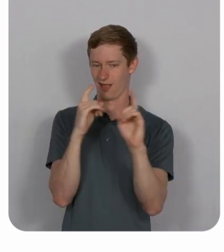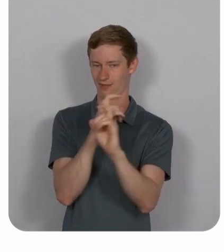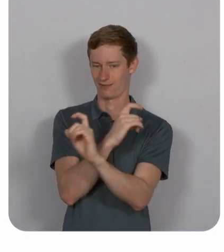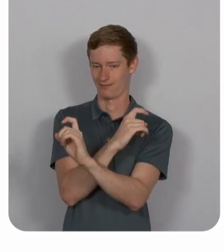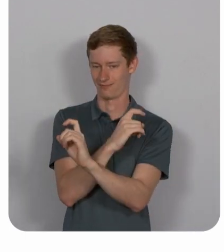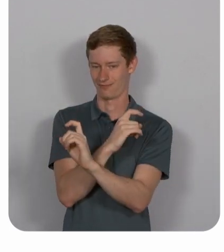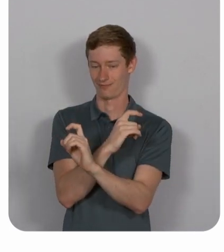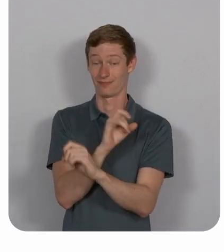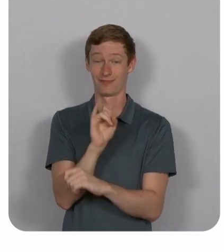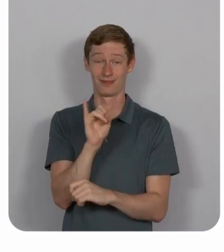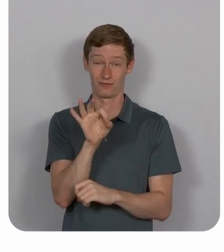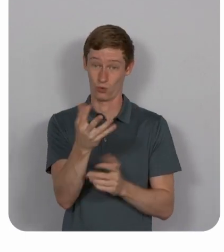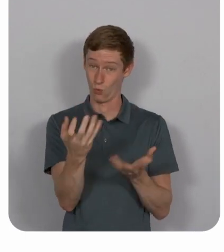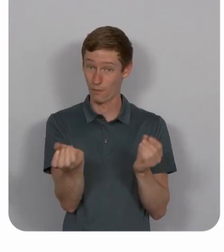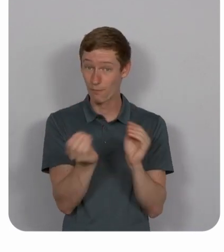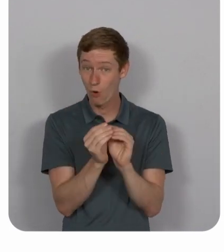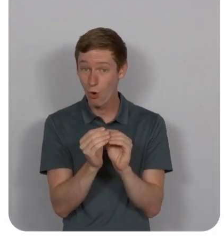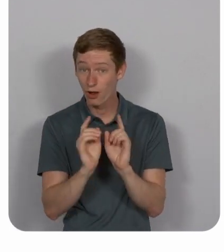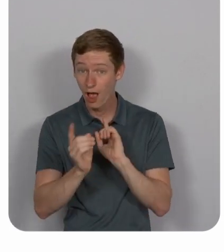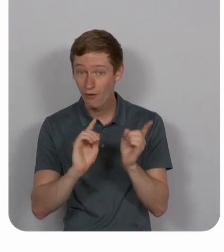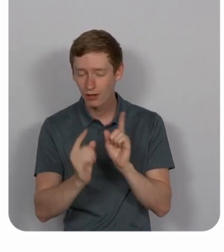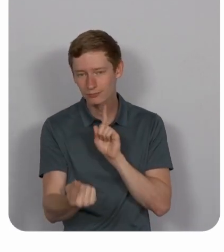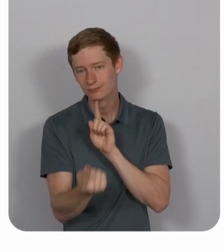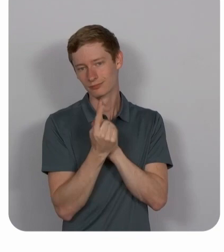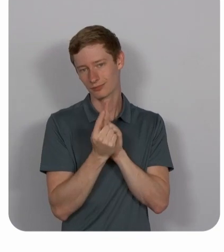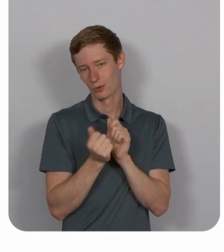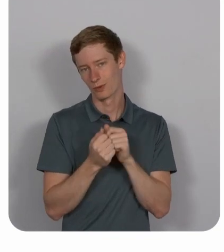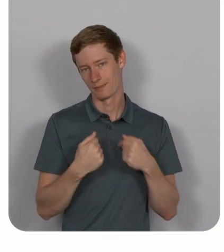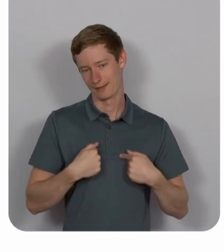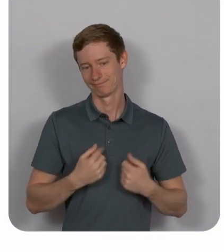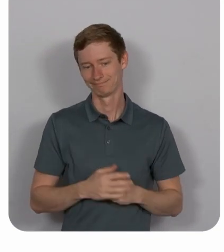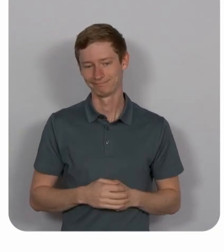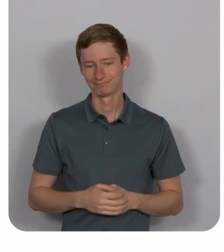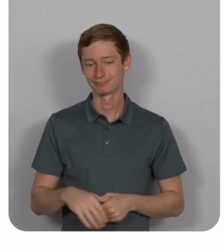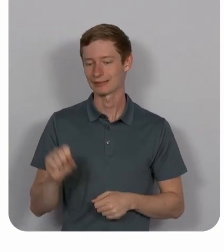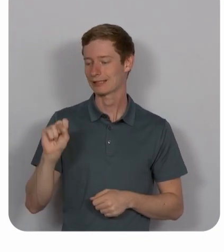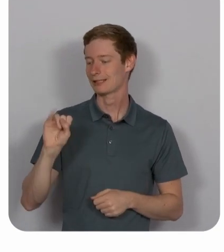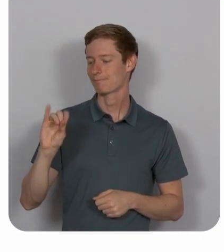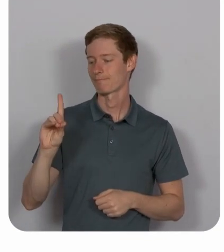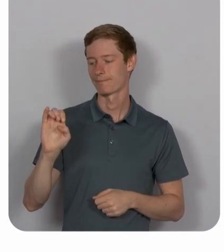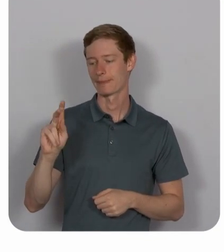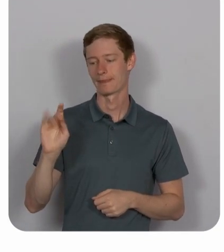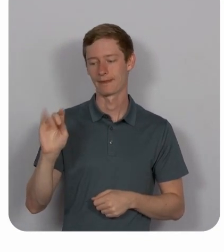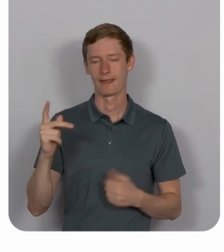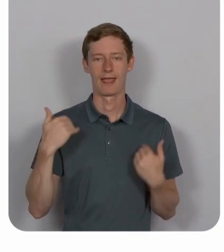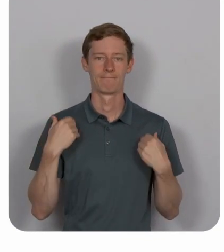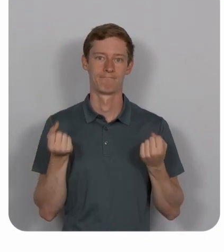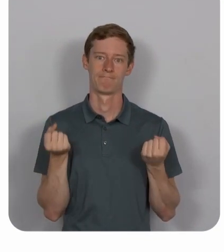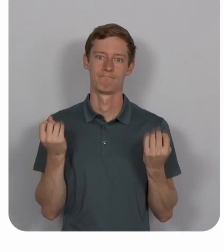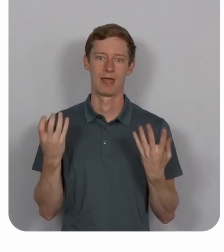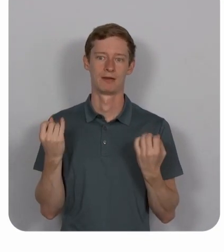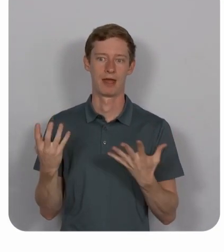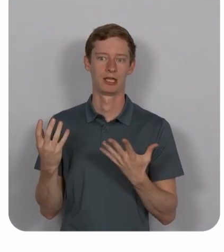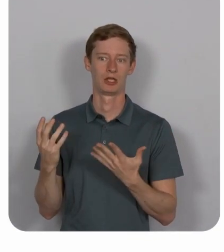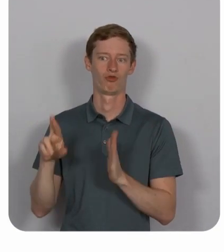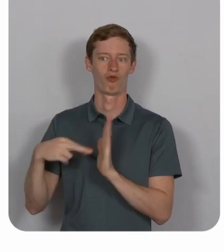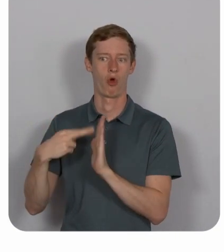But catch me later if you want to have any follow-up conversations. So Sidekick has multiple tasks that it needs to handle simultaneously.